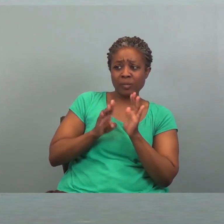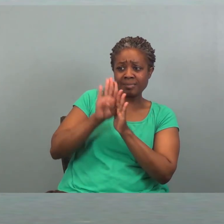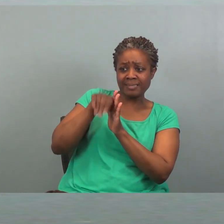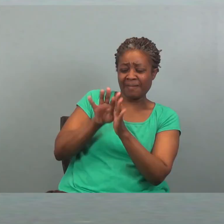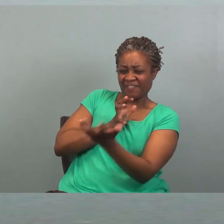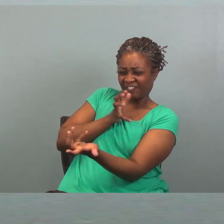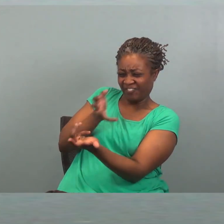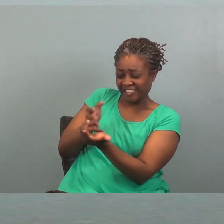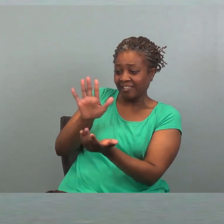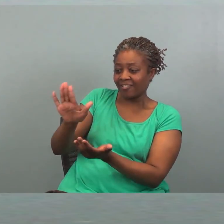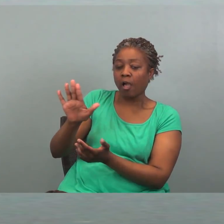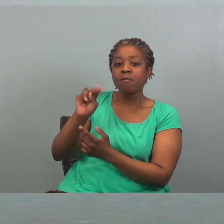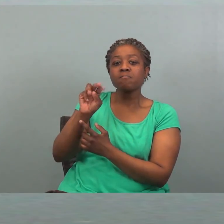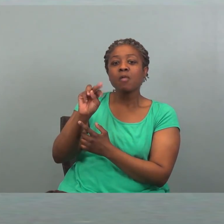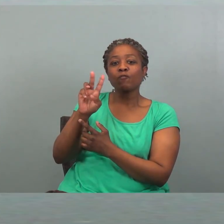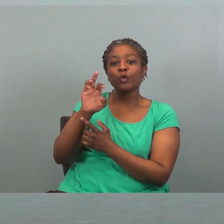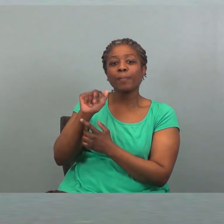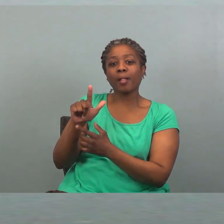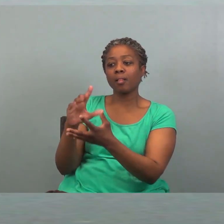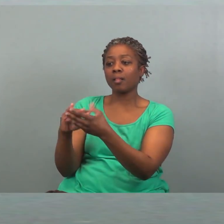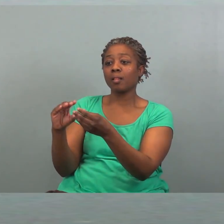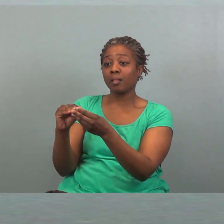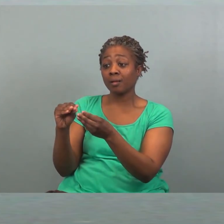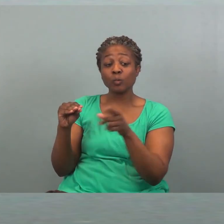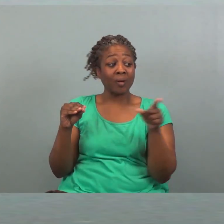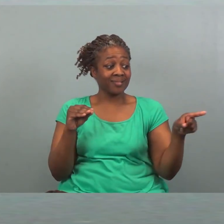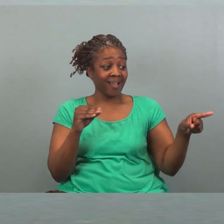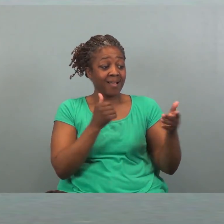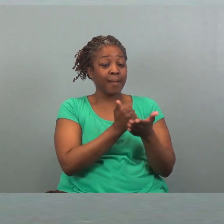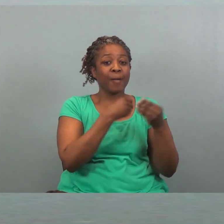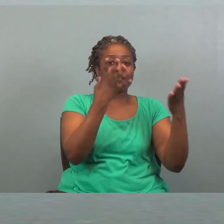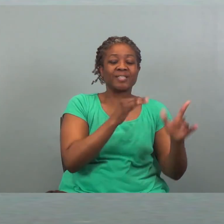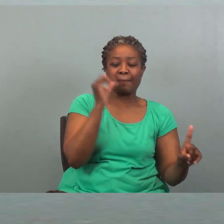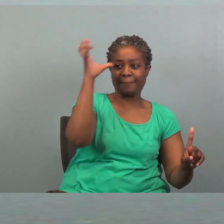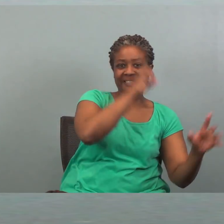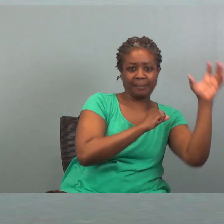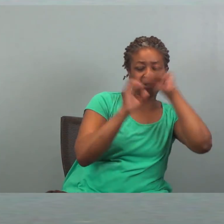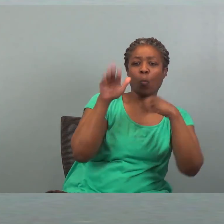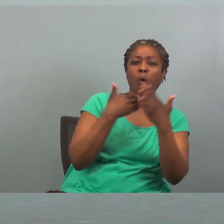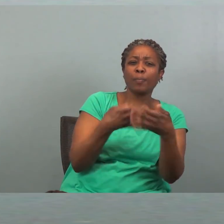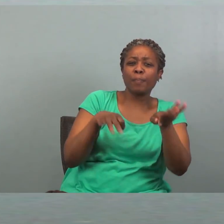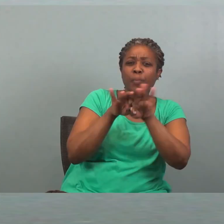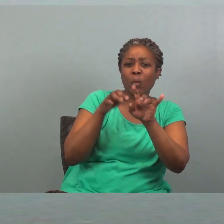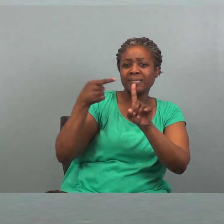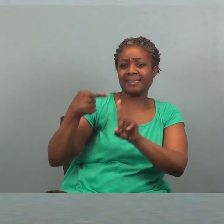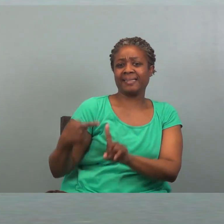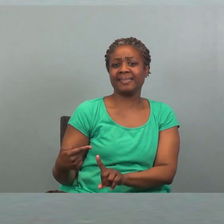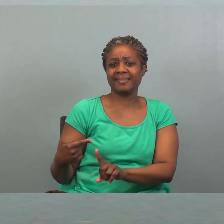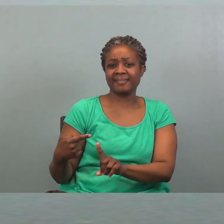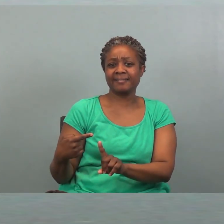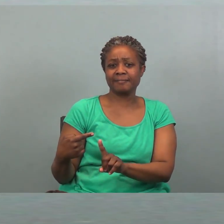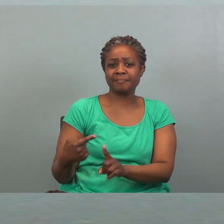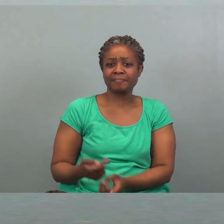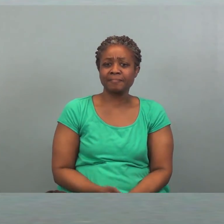The challenge for you is to ensure your vocal inflection matches the non-verbal cues from the client. In this way, the provider won't miss out on key points.